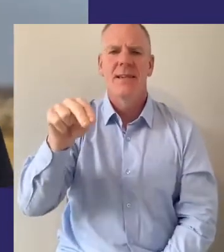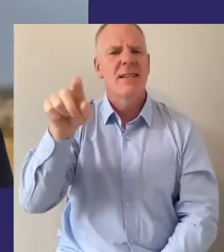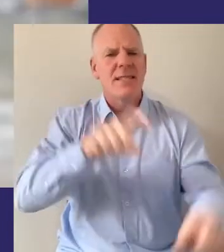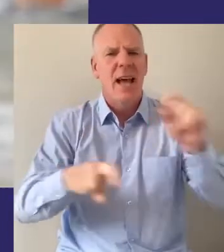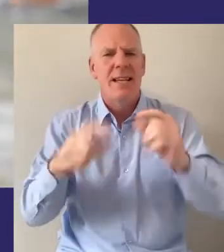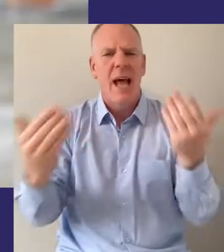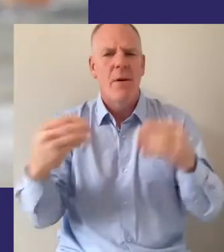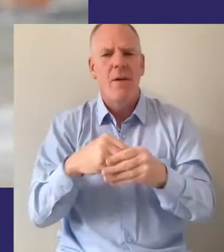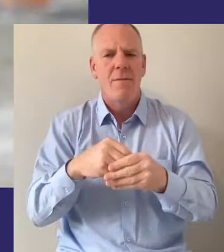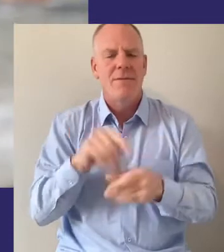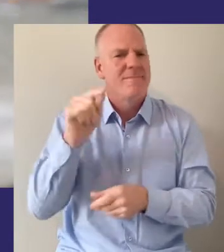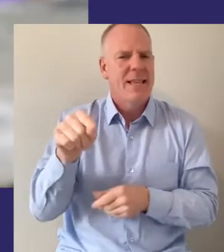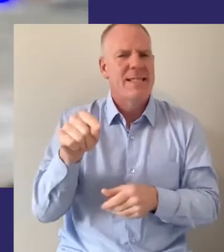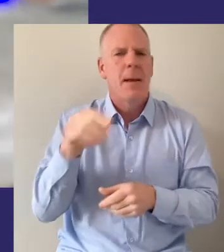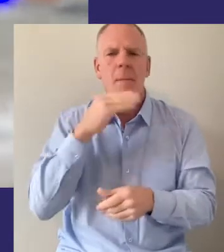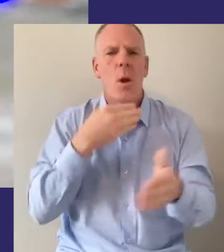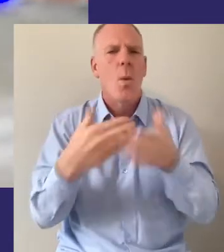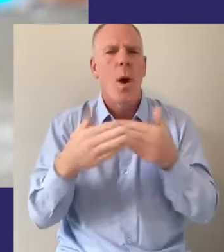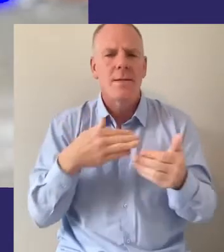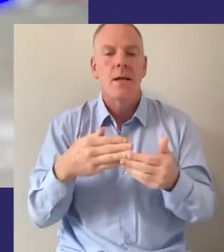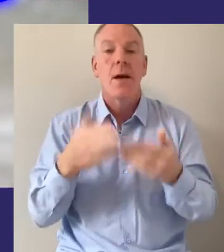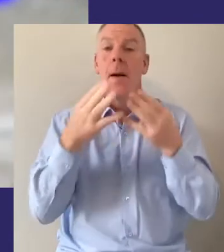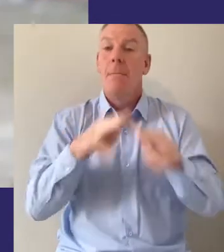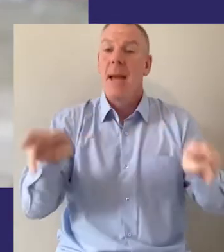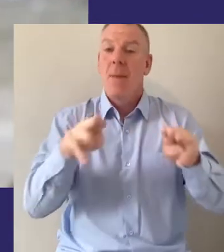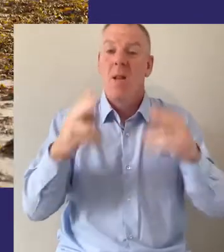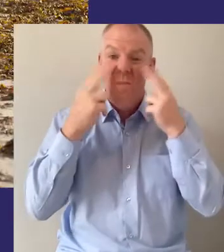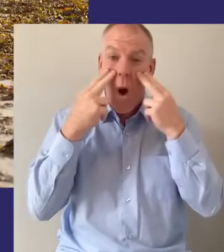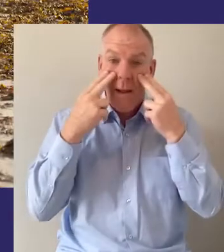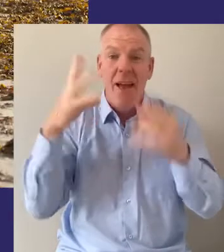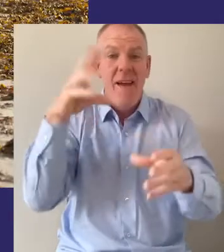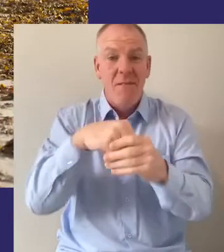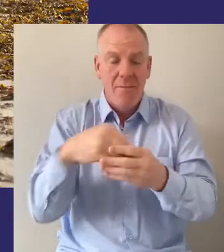Yeah, well, citizen science is basically the public getting involved in collecting